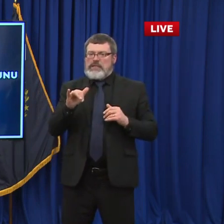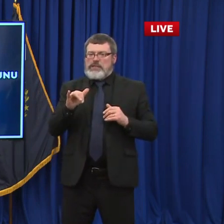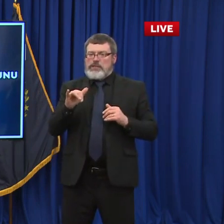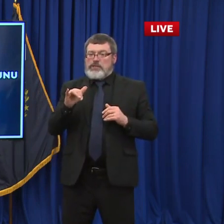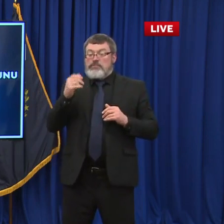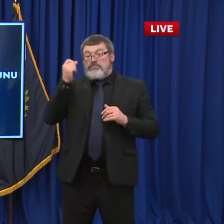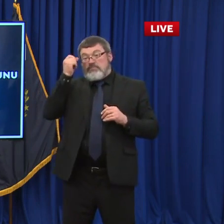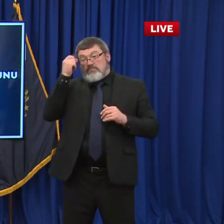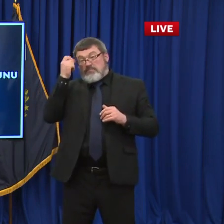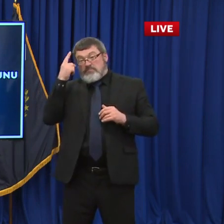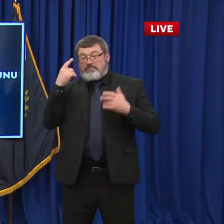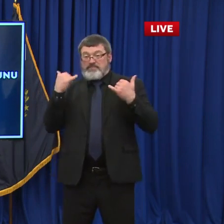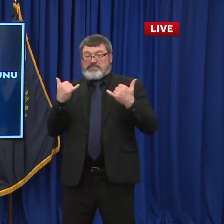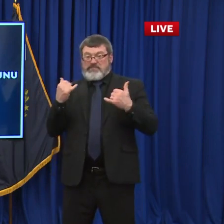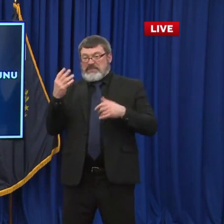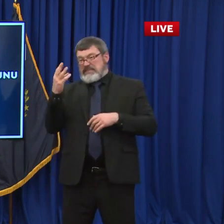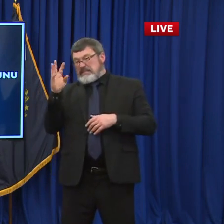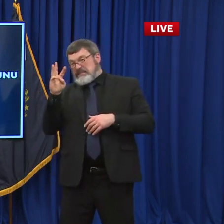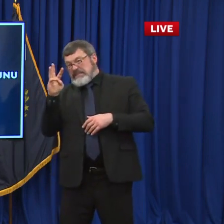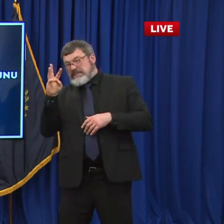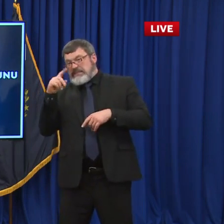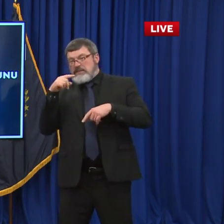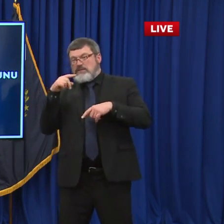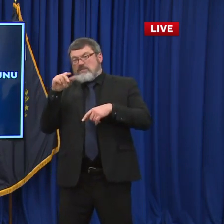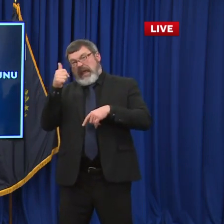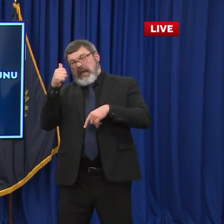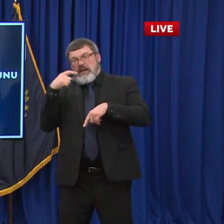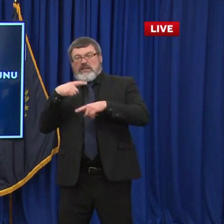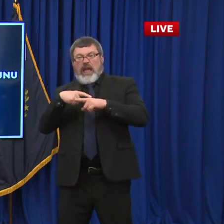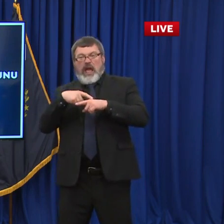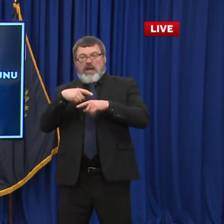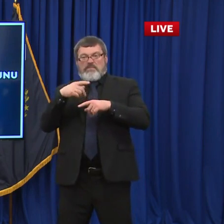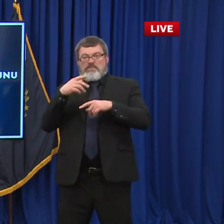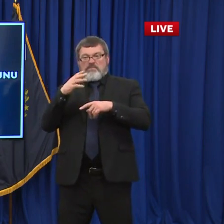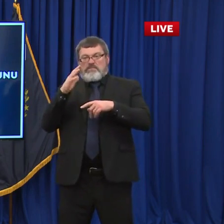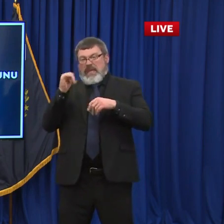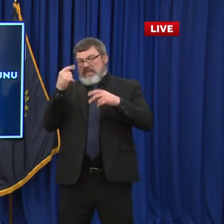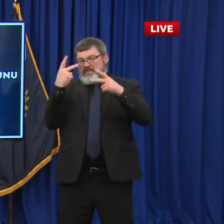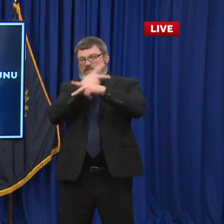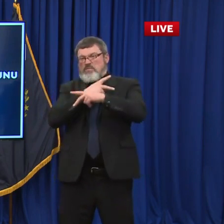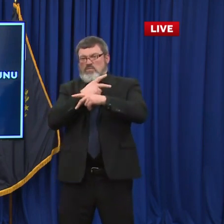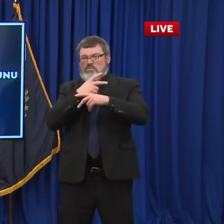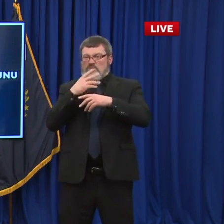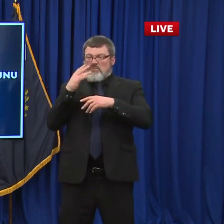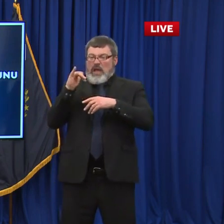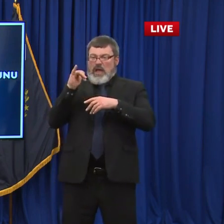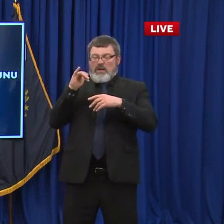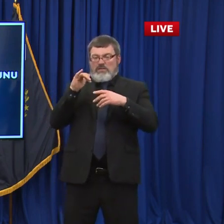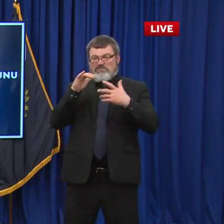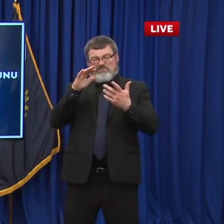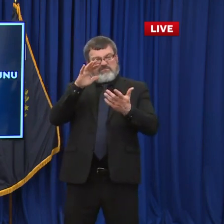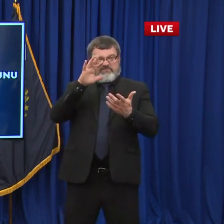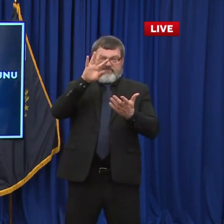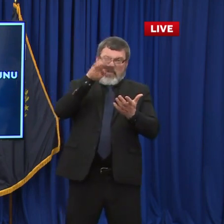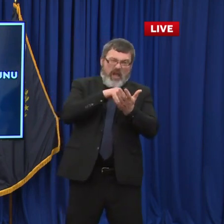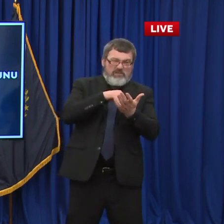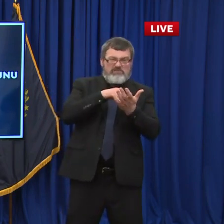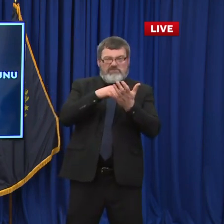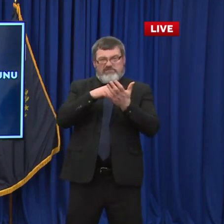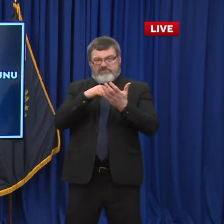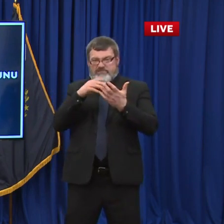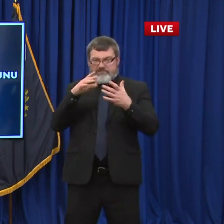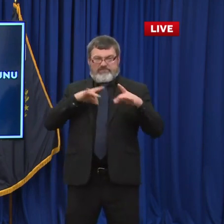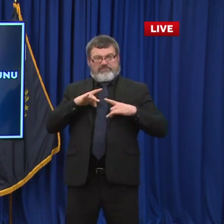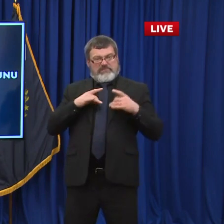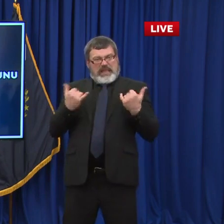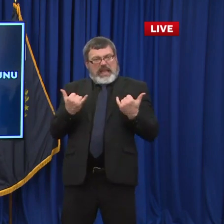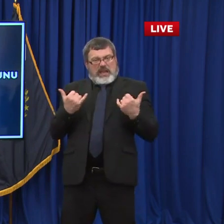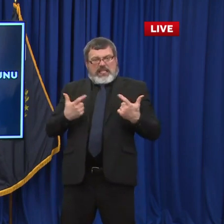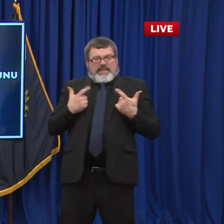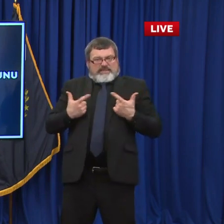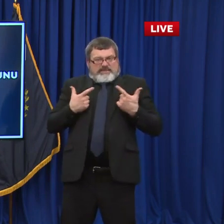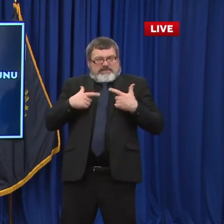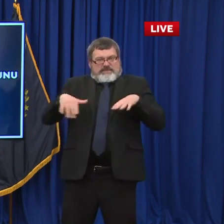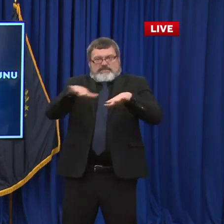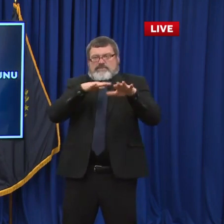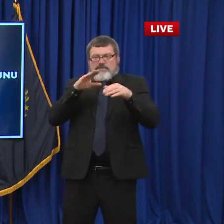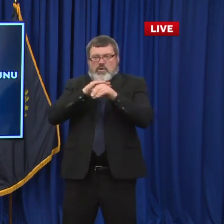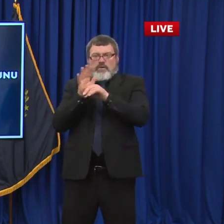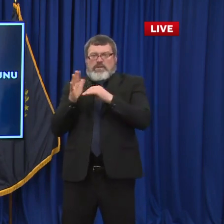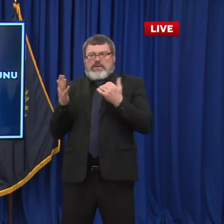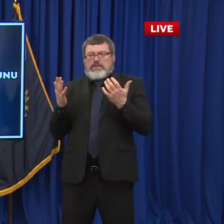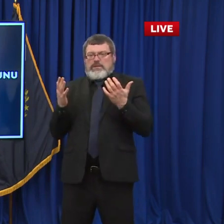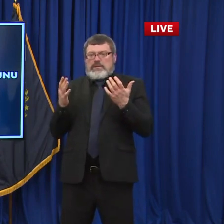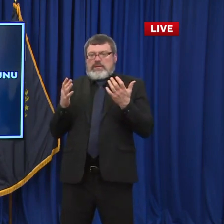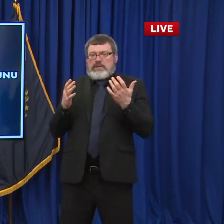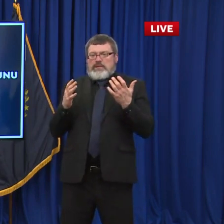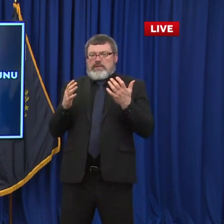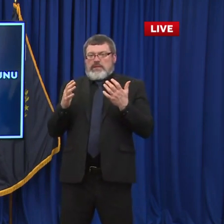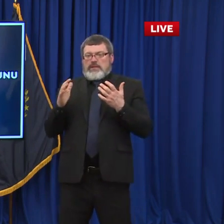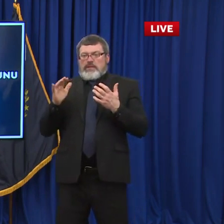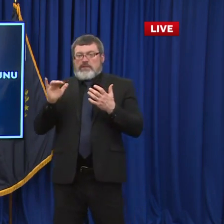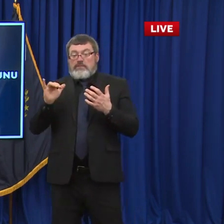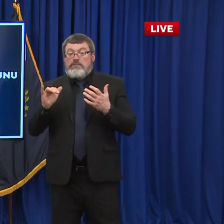WE HAVE CAPACITY, EVEN THOUGH WE HAVE 5, 6 TIMES MORE CASES ON A GIVEN DAY OR MAYBE WITH THE ACTIVE CASES, 4000, SOMETHING LIKE THAT, JUST OVER 4000 ACTIVE CASES.